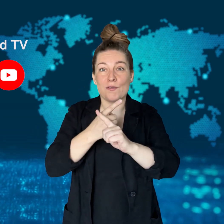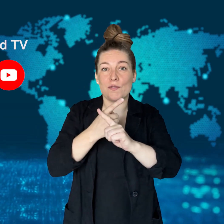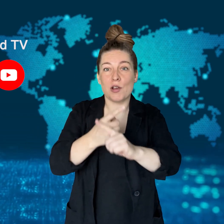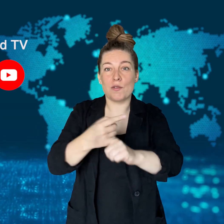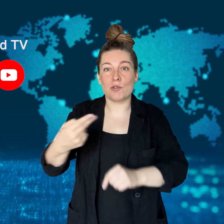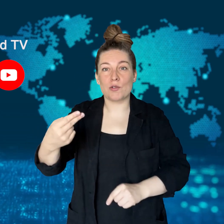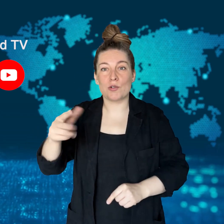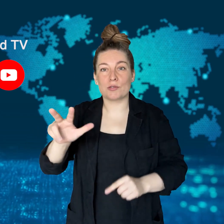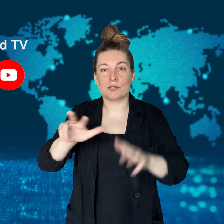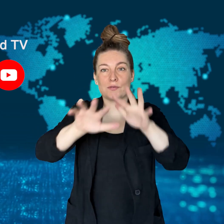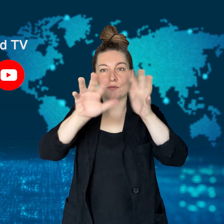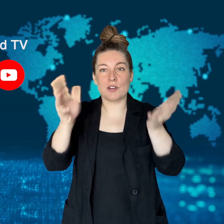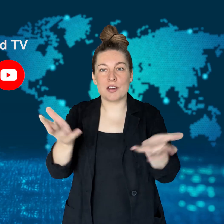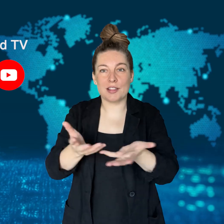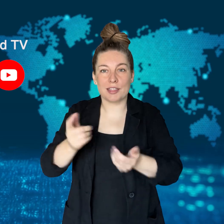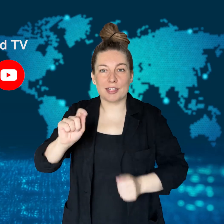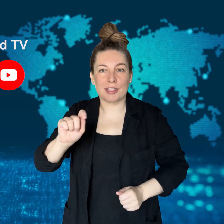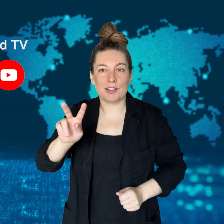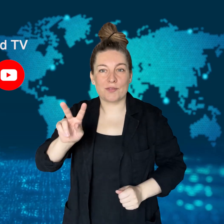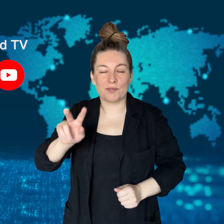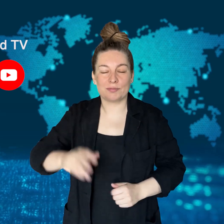get new video updates!